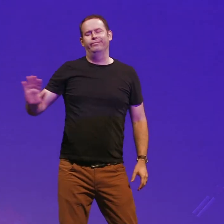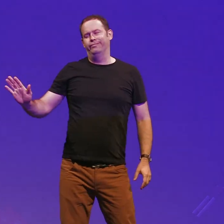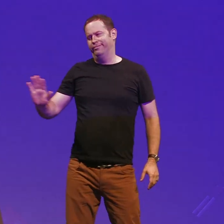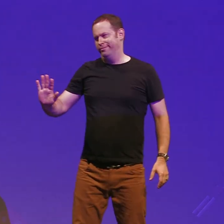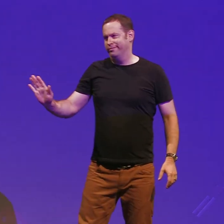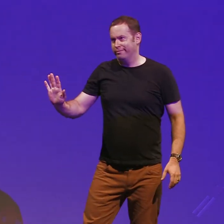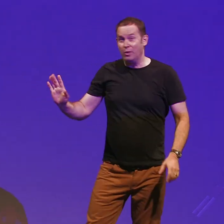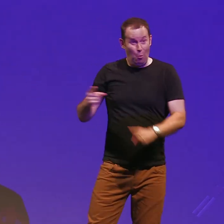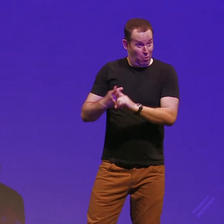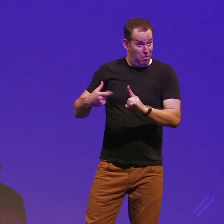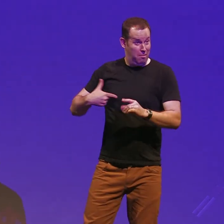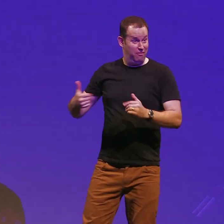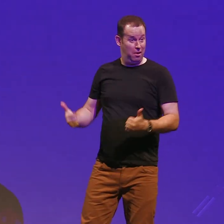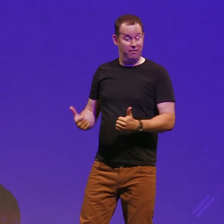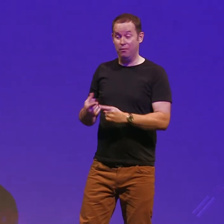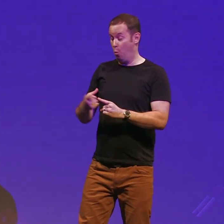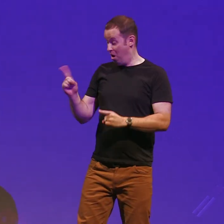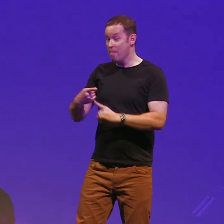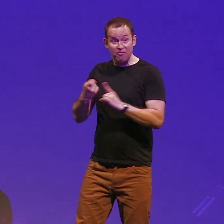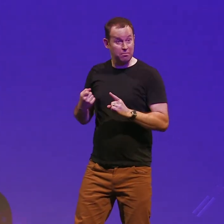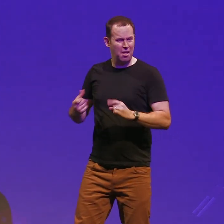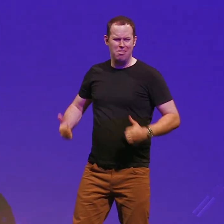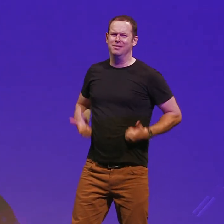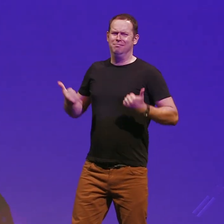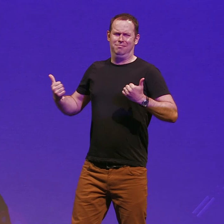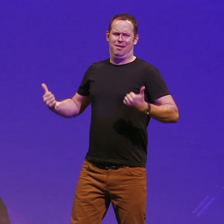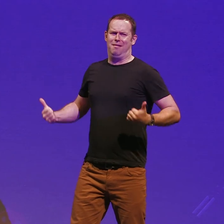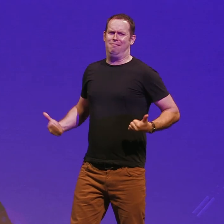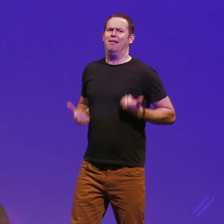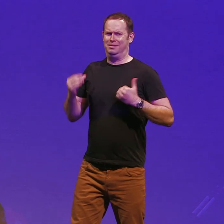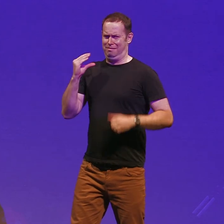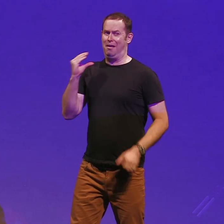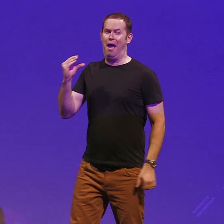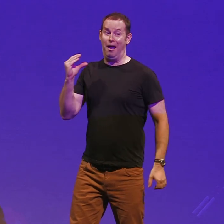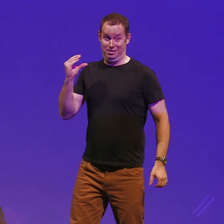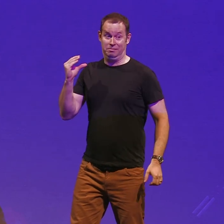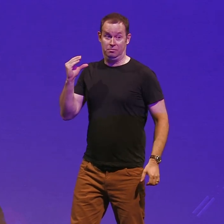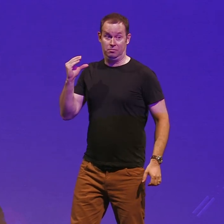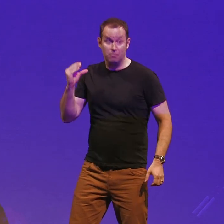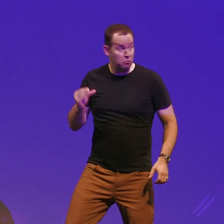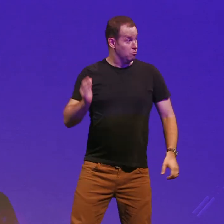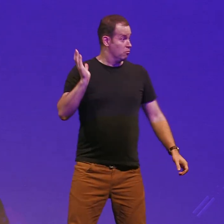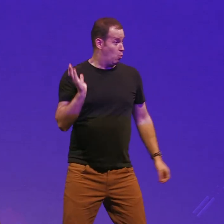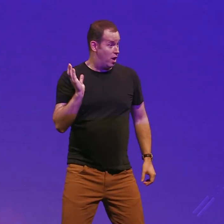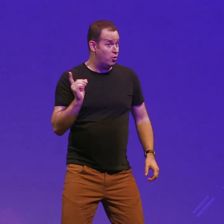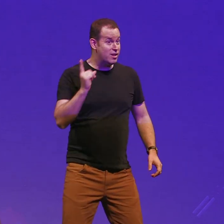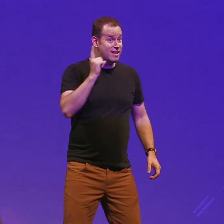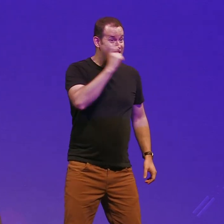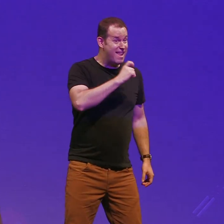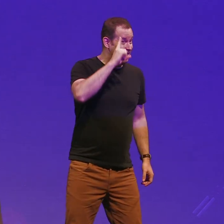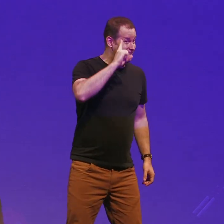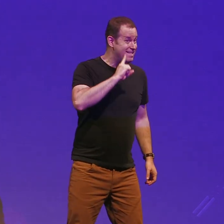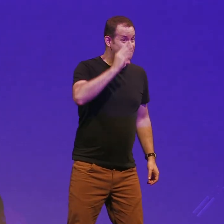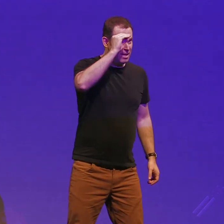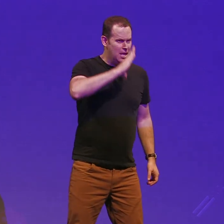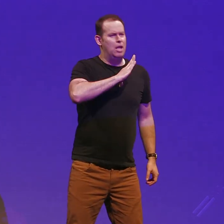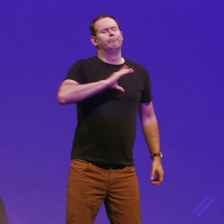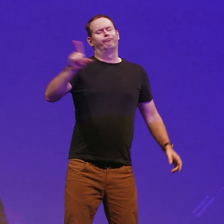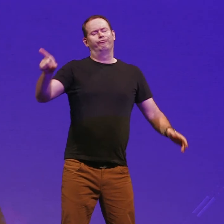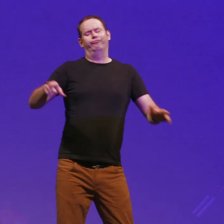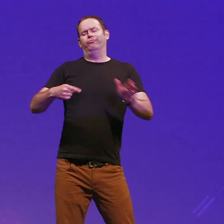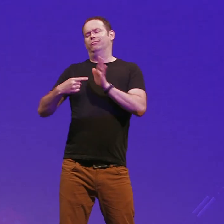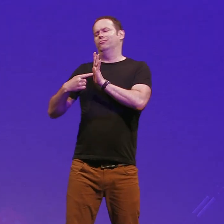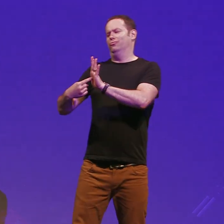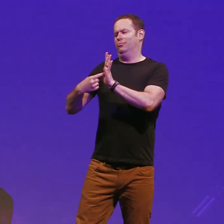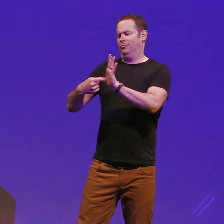pursed lips because where I'm from they have plenty of cigars so then they would